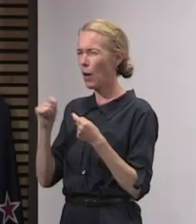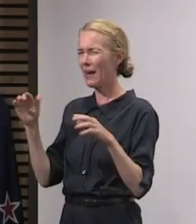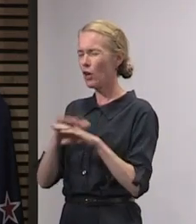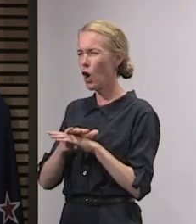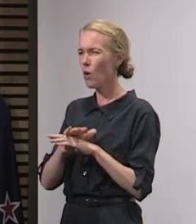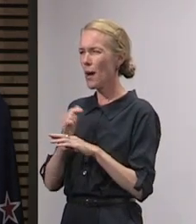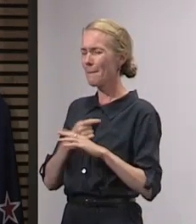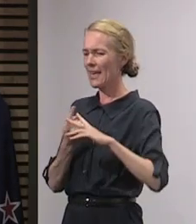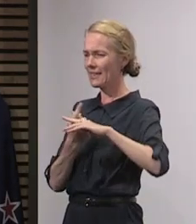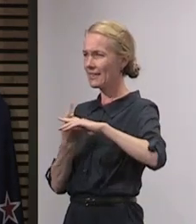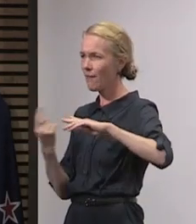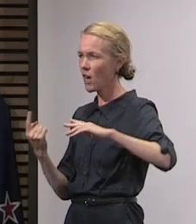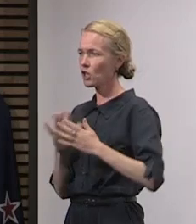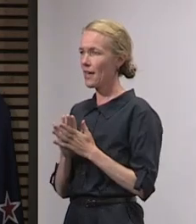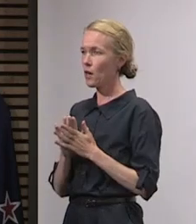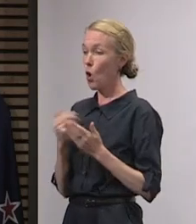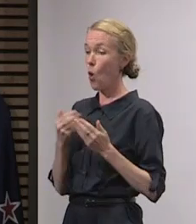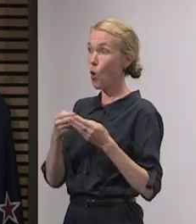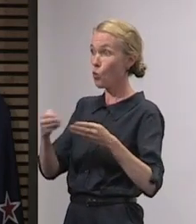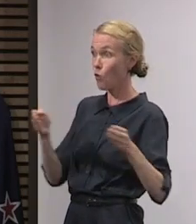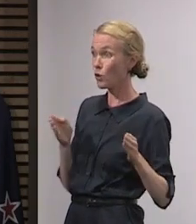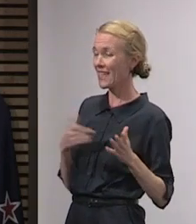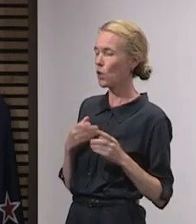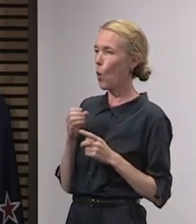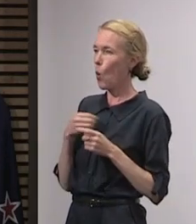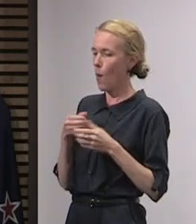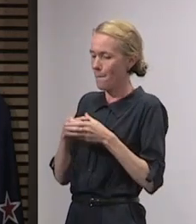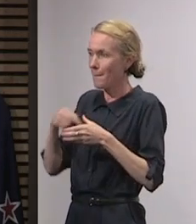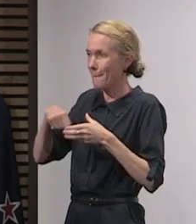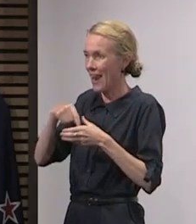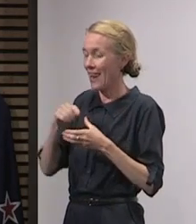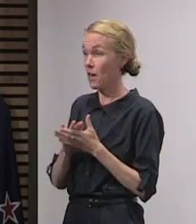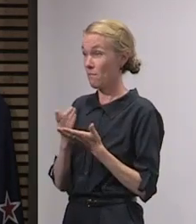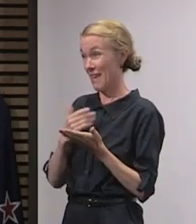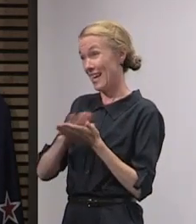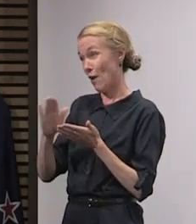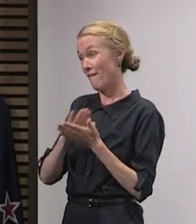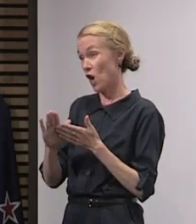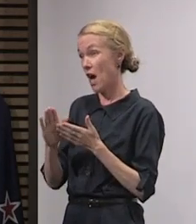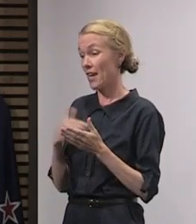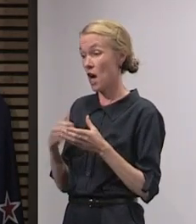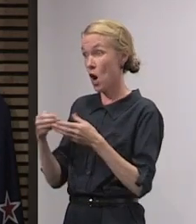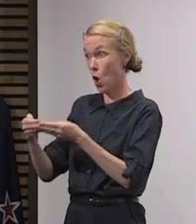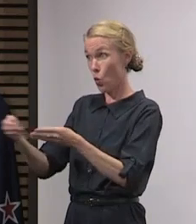confusion about the use of the